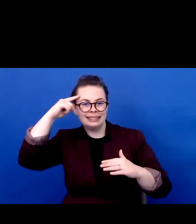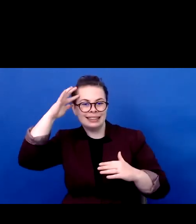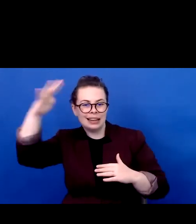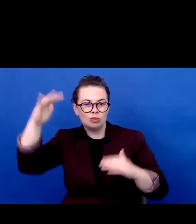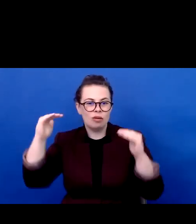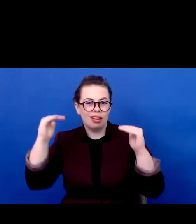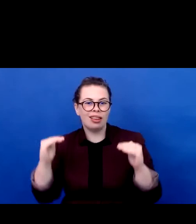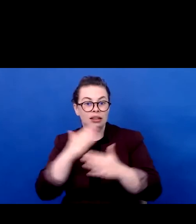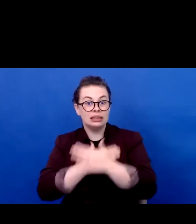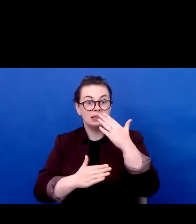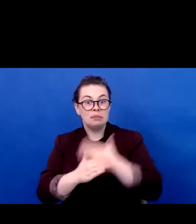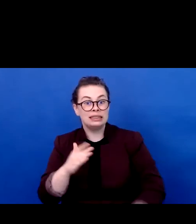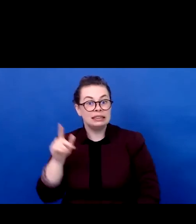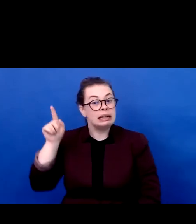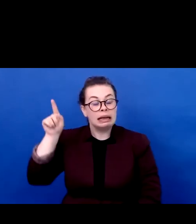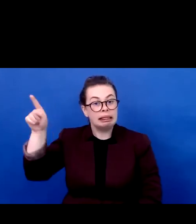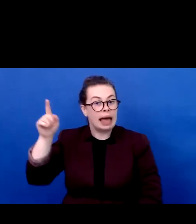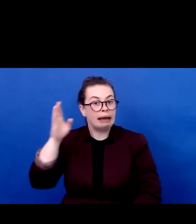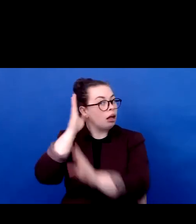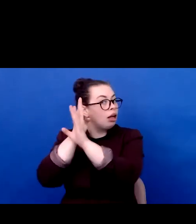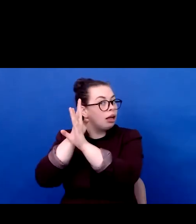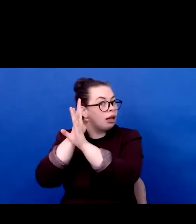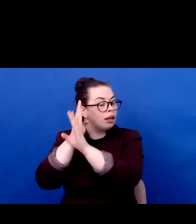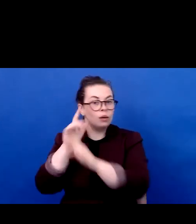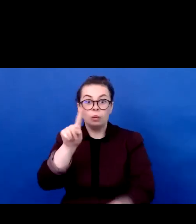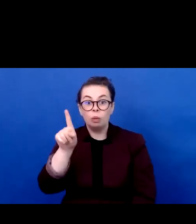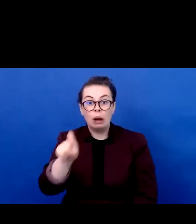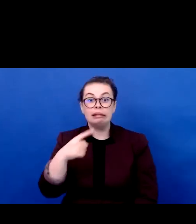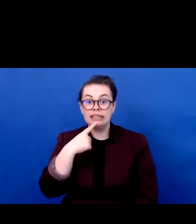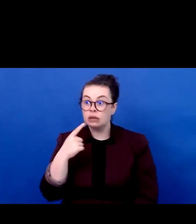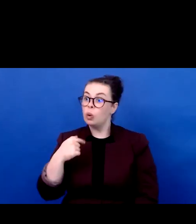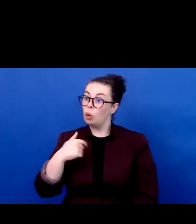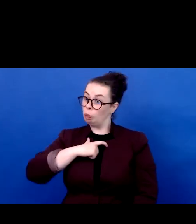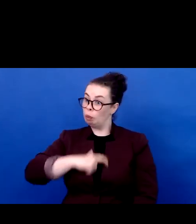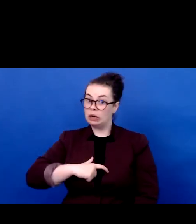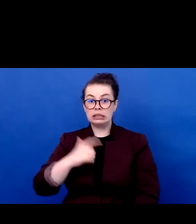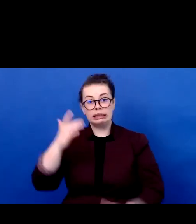as low priority for care while we know that many data has shown that people